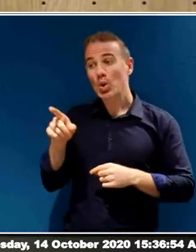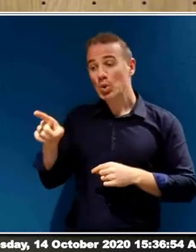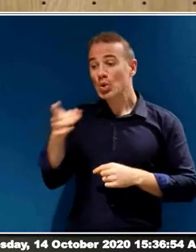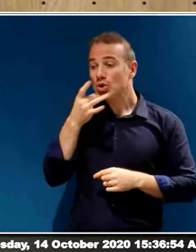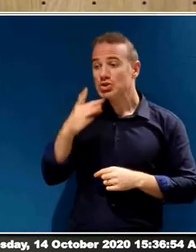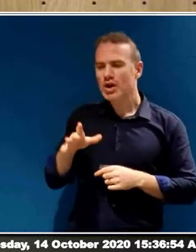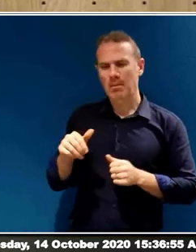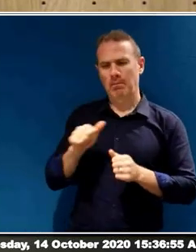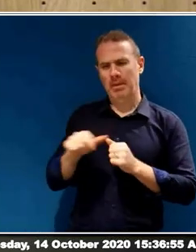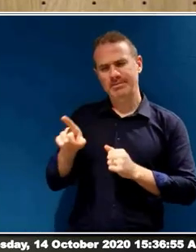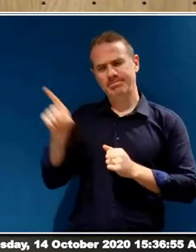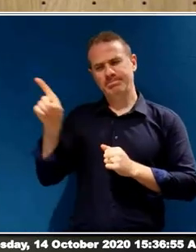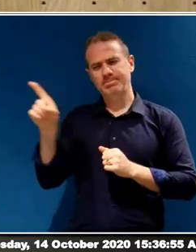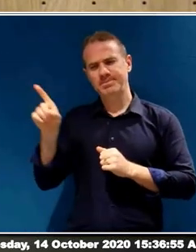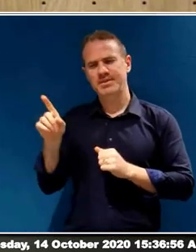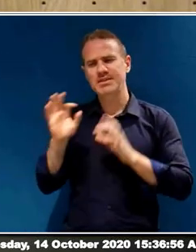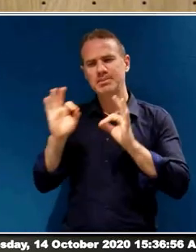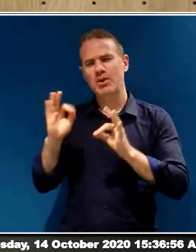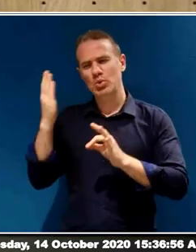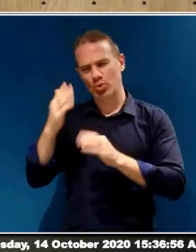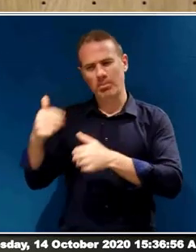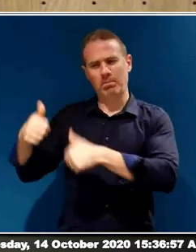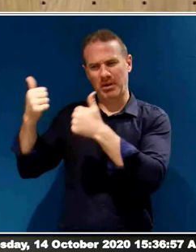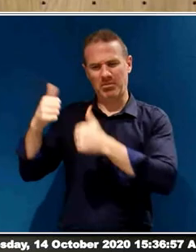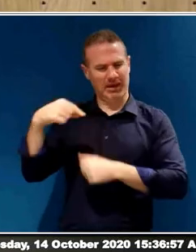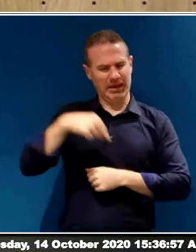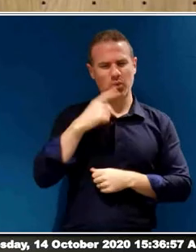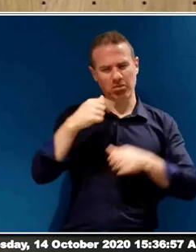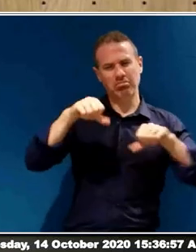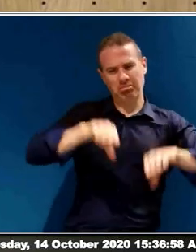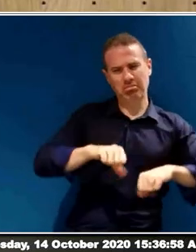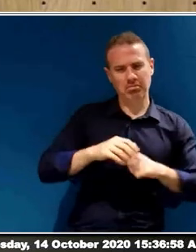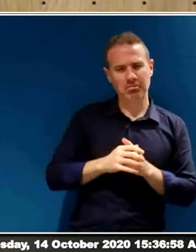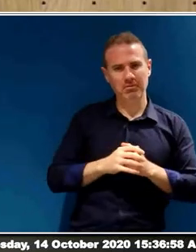15 per cent of families told us that their child was only able to attend